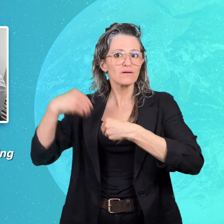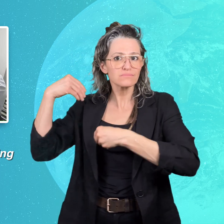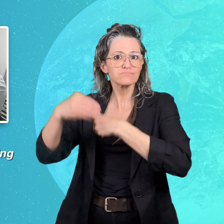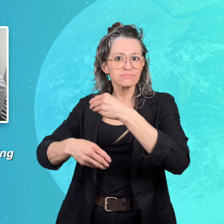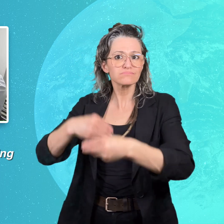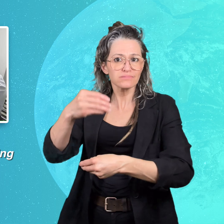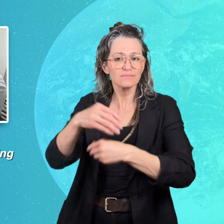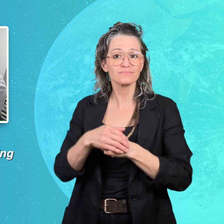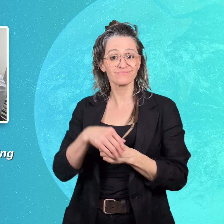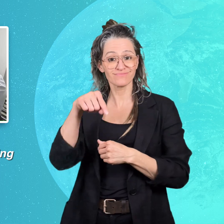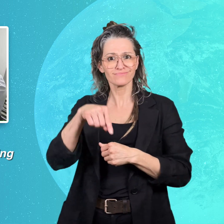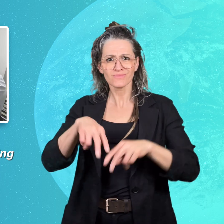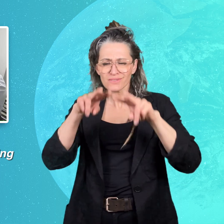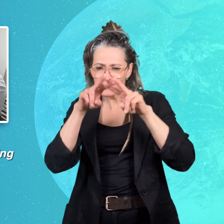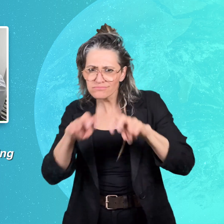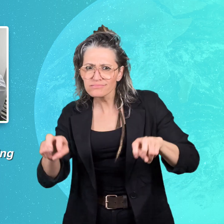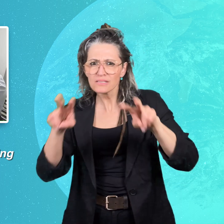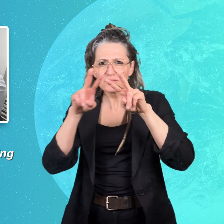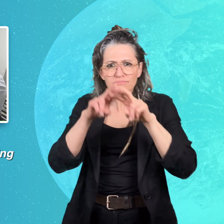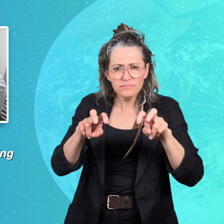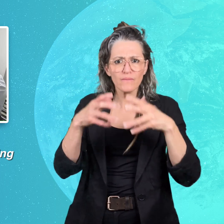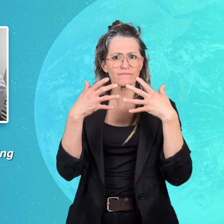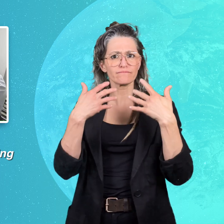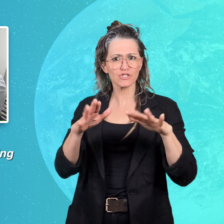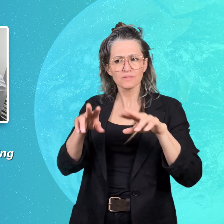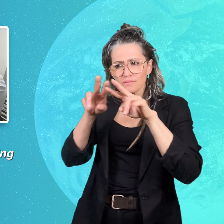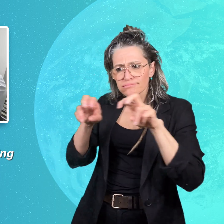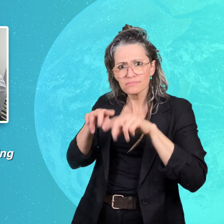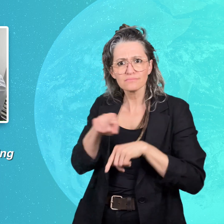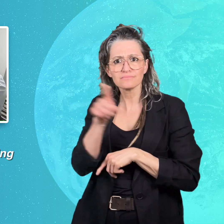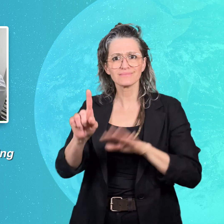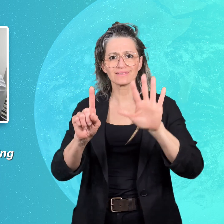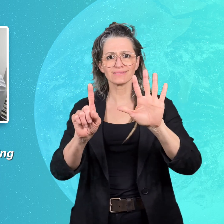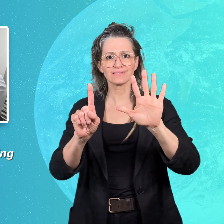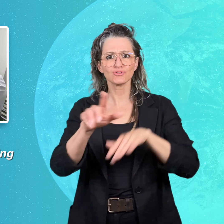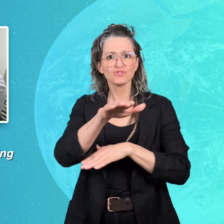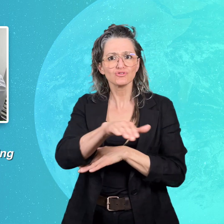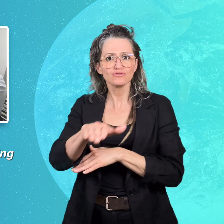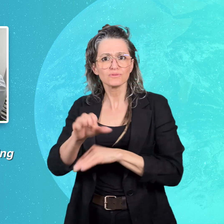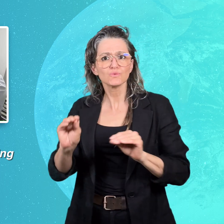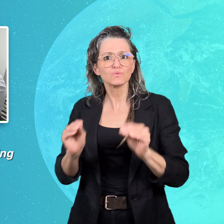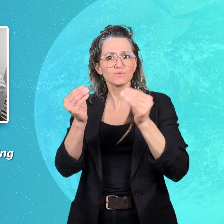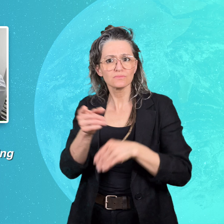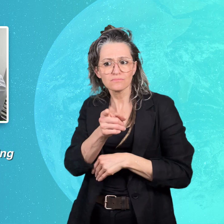on six children who were carriers of the inherited